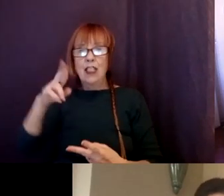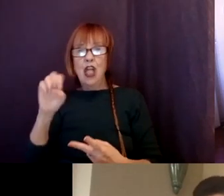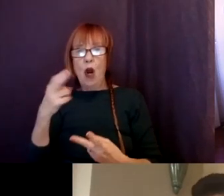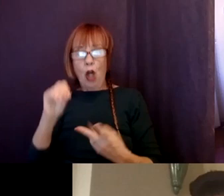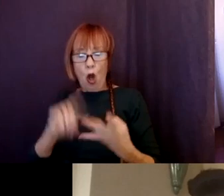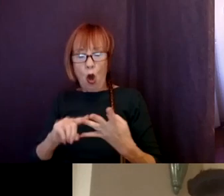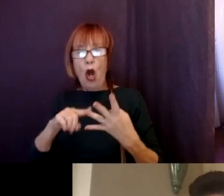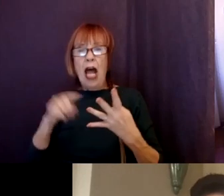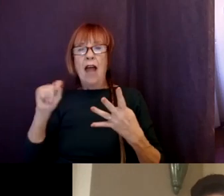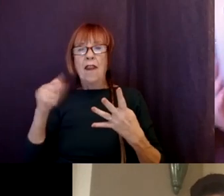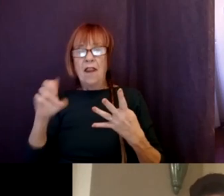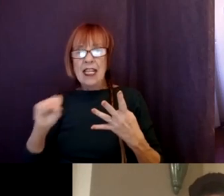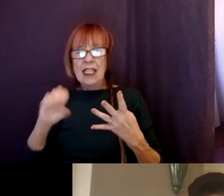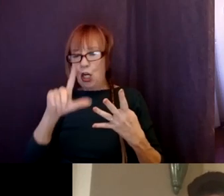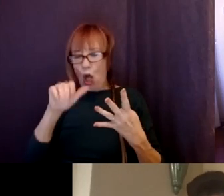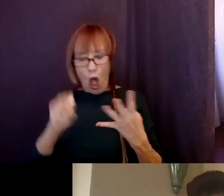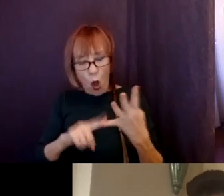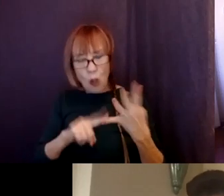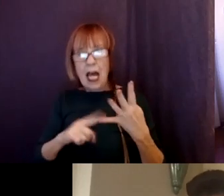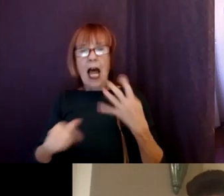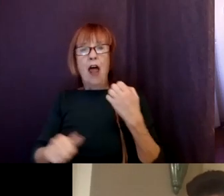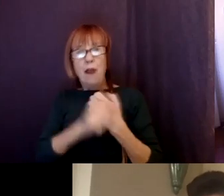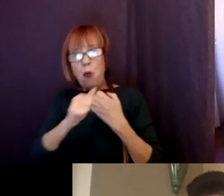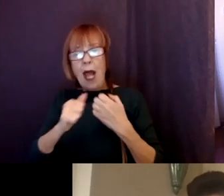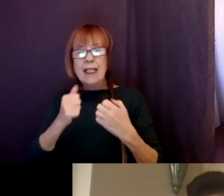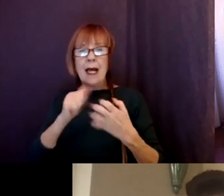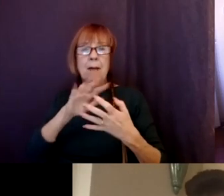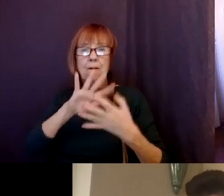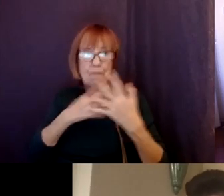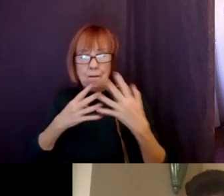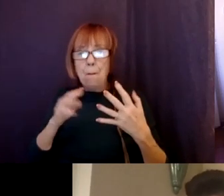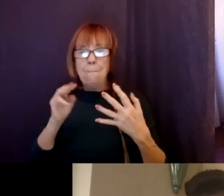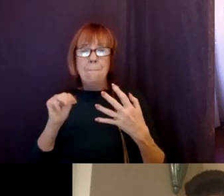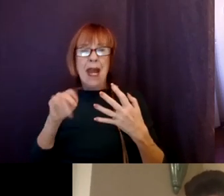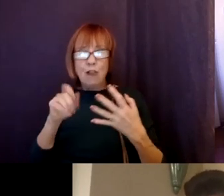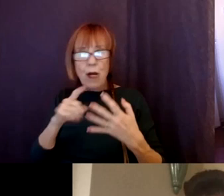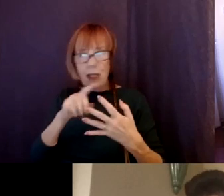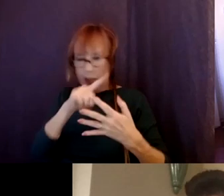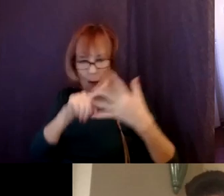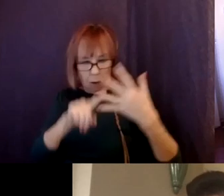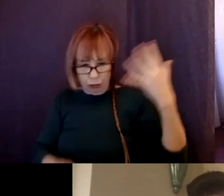Matrix, I could go on. So to have this career that you have is stunning.